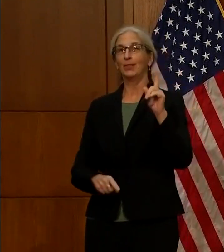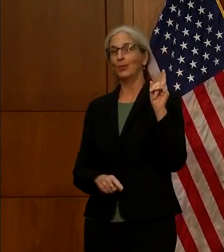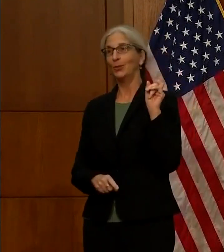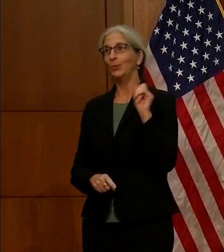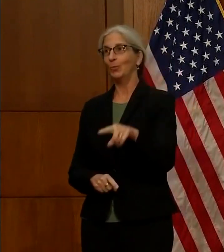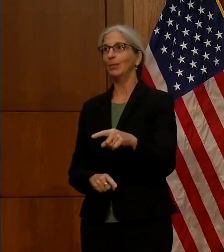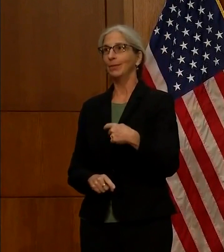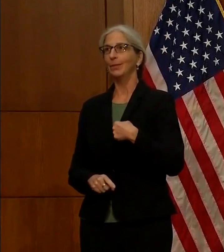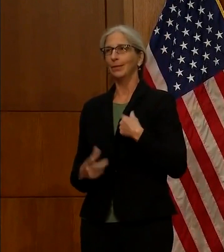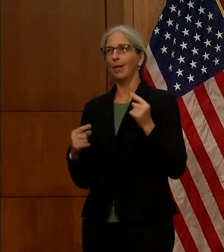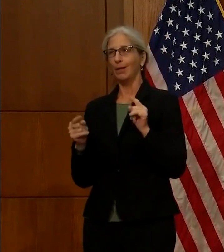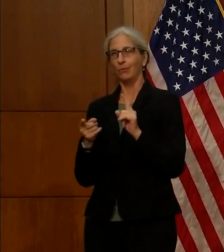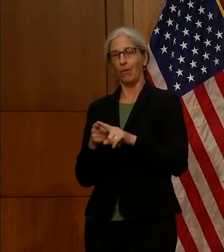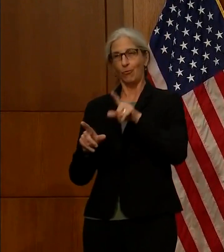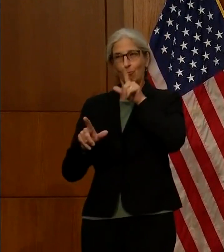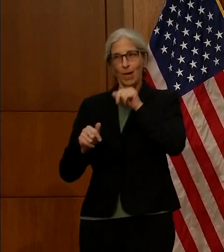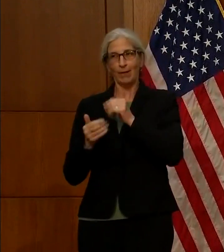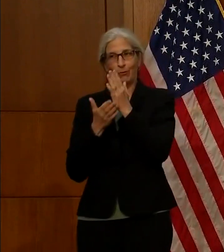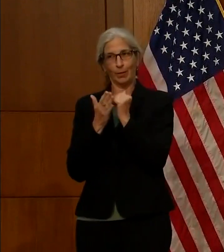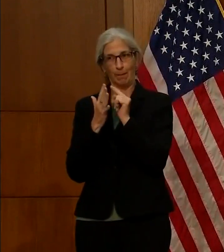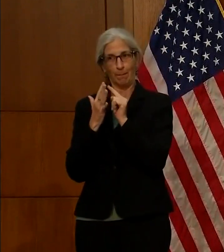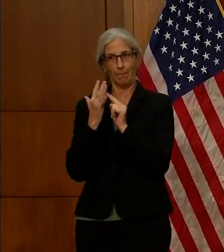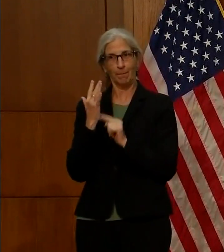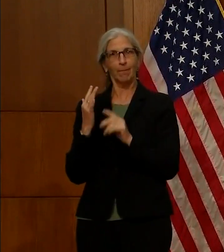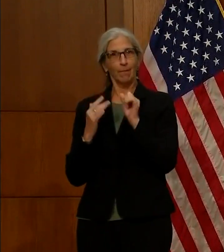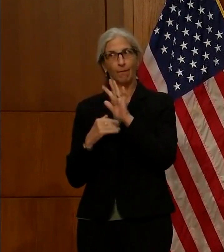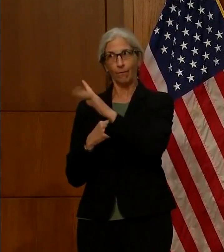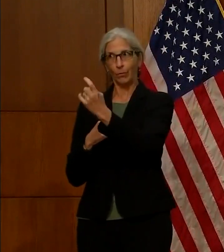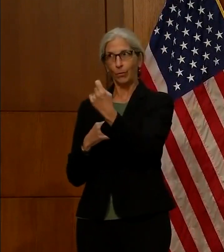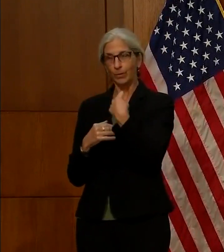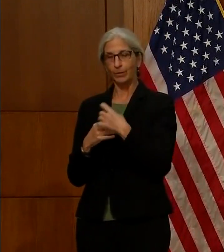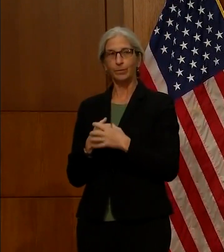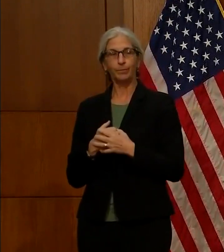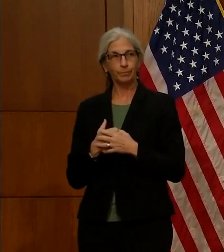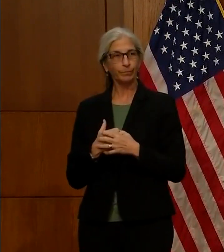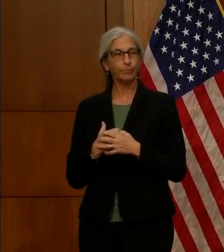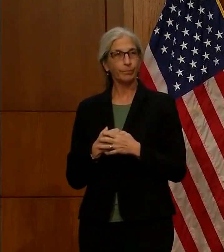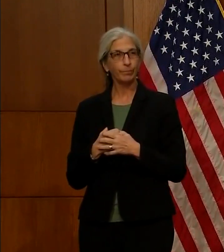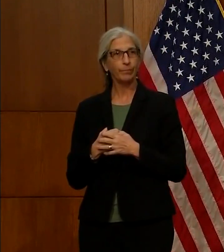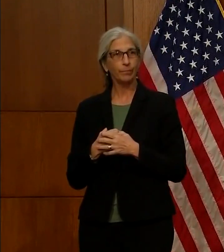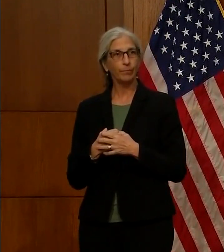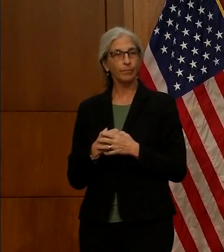THAT'S A LOADED QUESTION- LET ME SEE IF I CAN- ANSWER BECAUSE